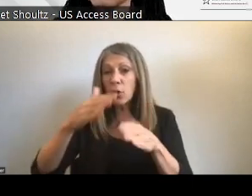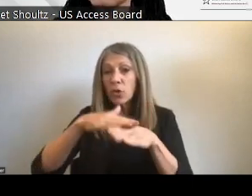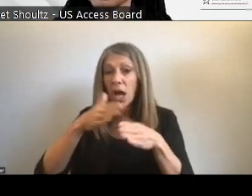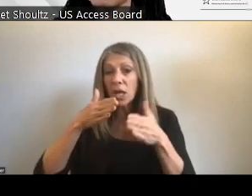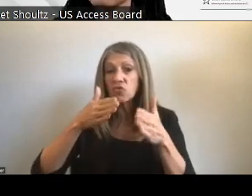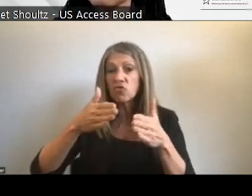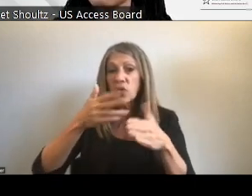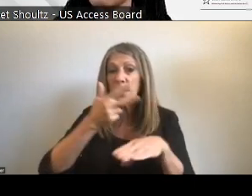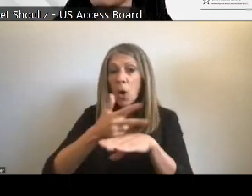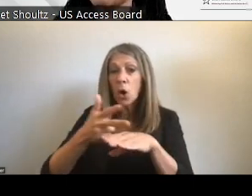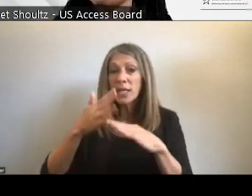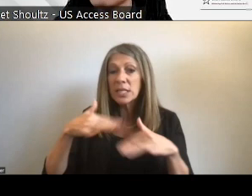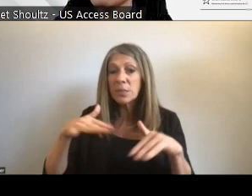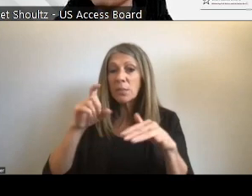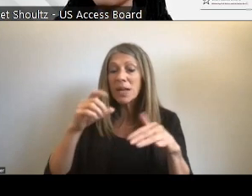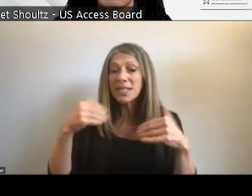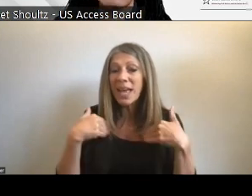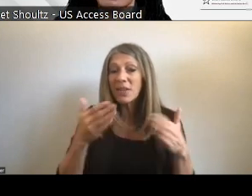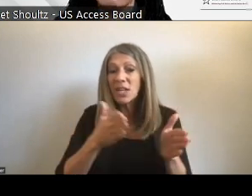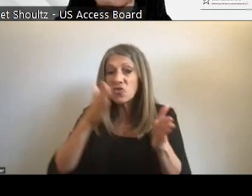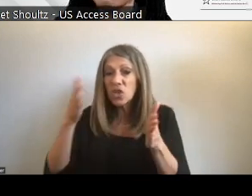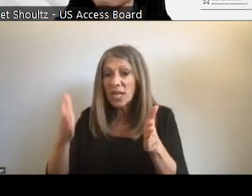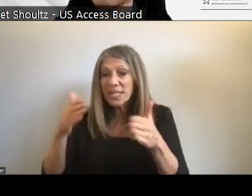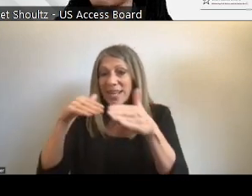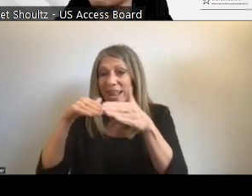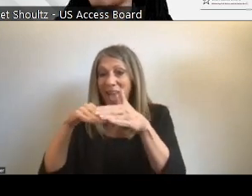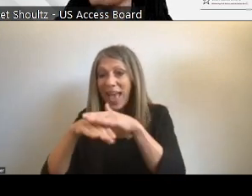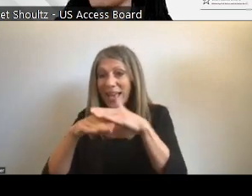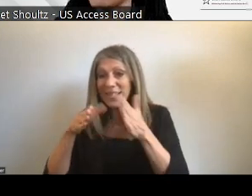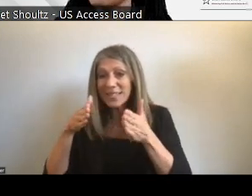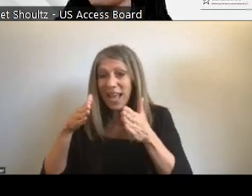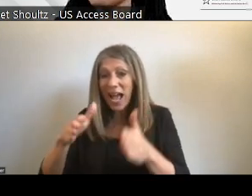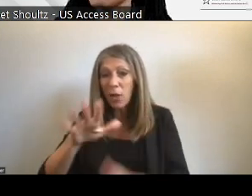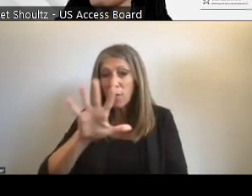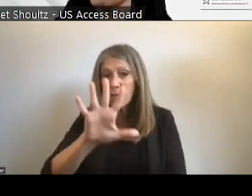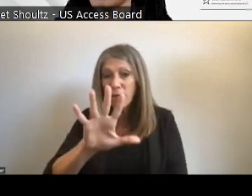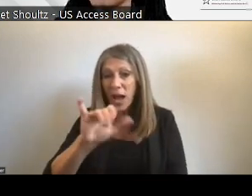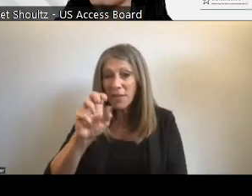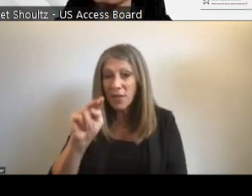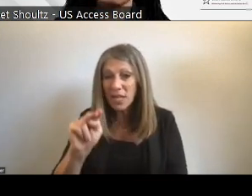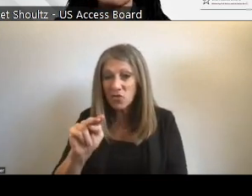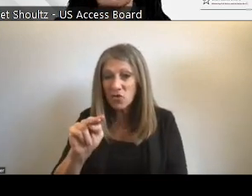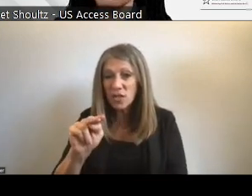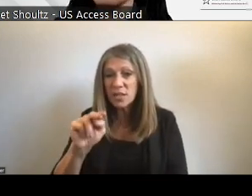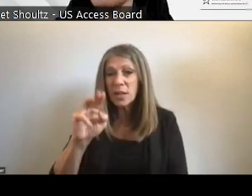parking space must have an adjacent access aisle five foot minimum wide, extending the full